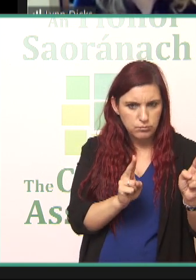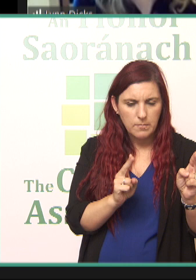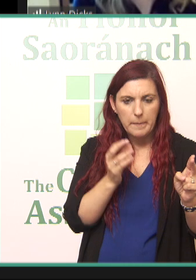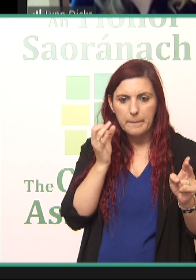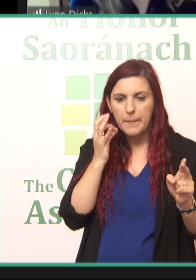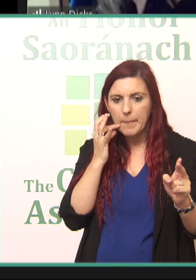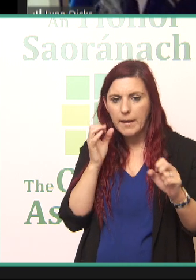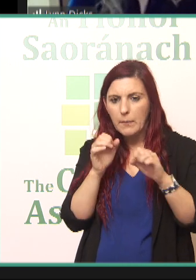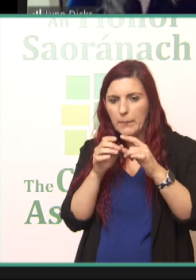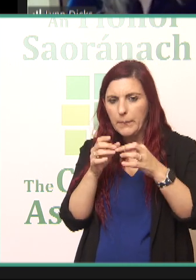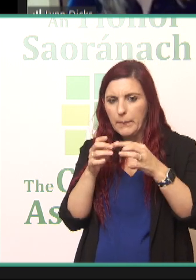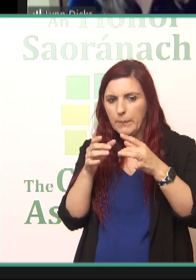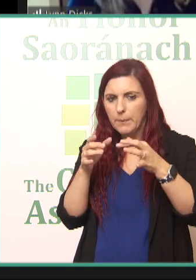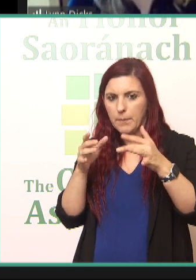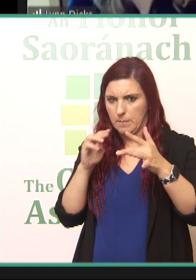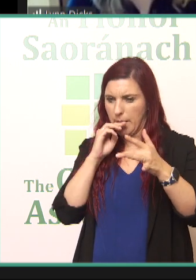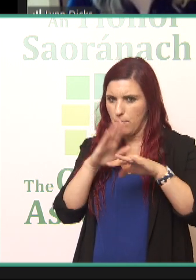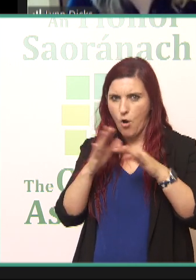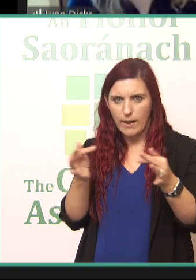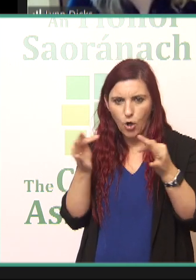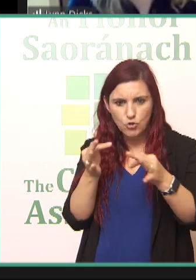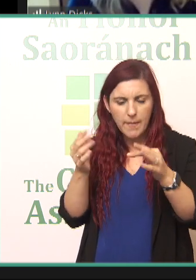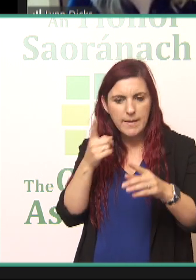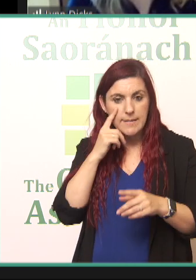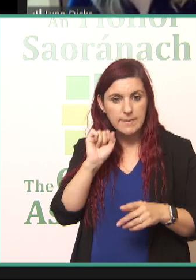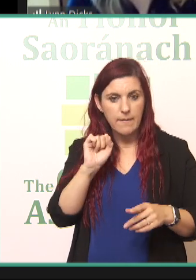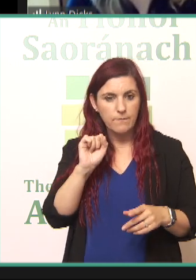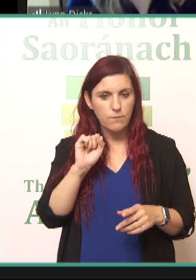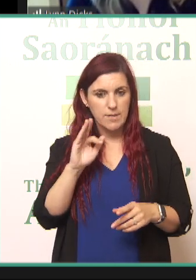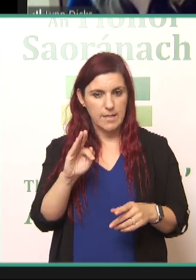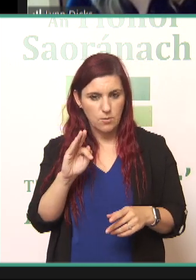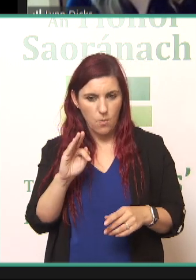is pink you also see the the San Francisco River here and this is where it's damned you have this